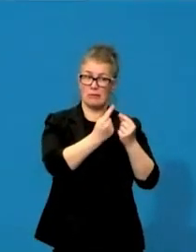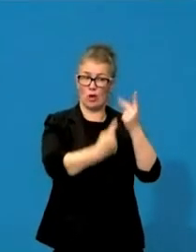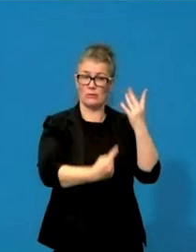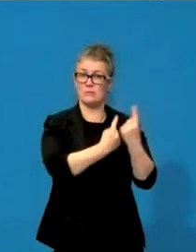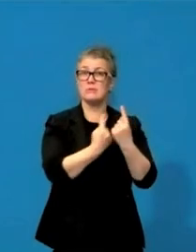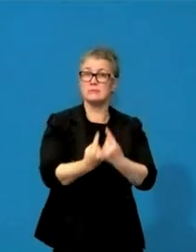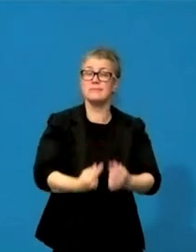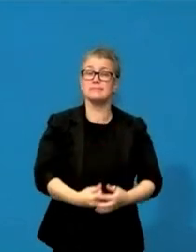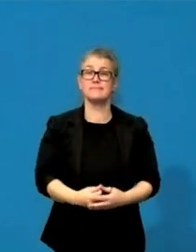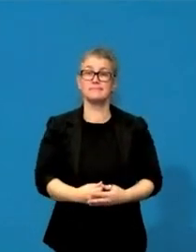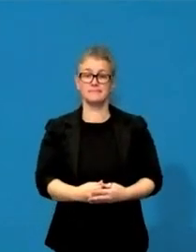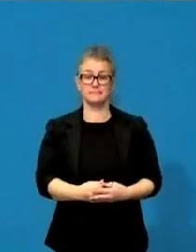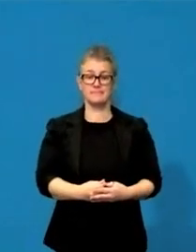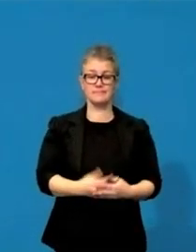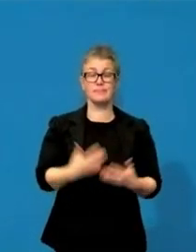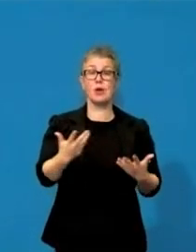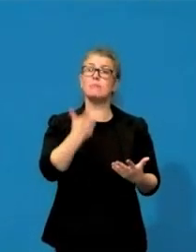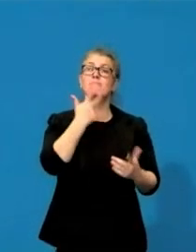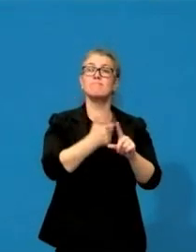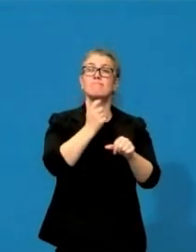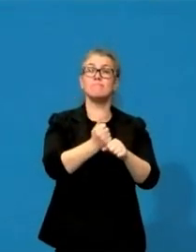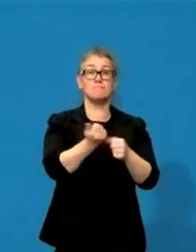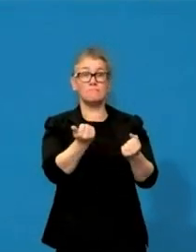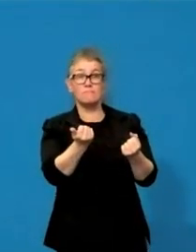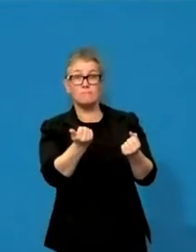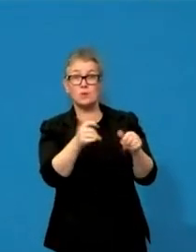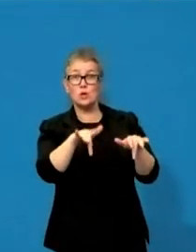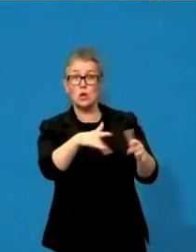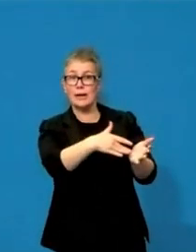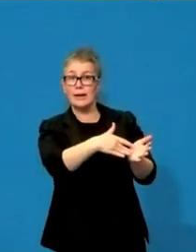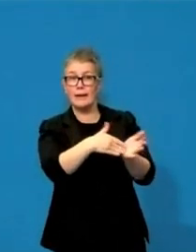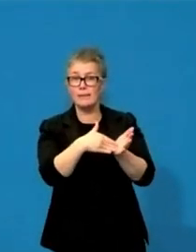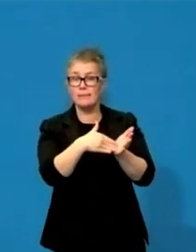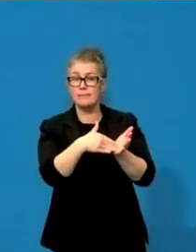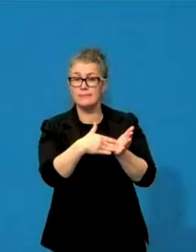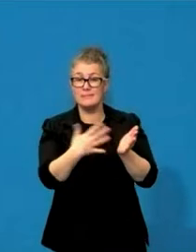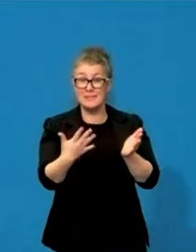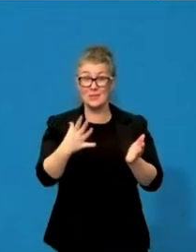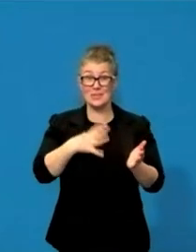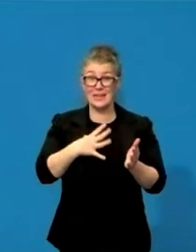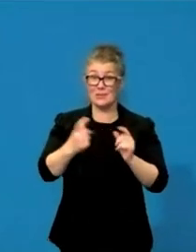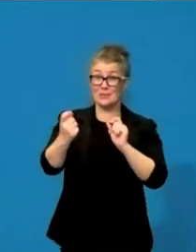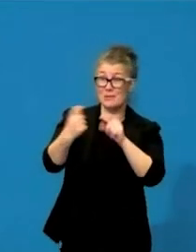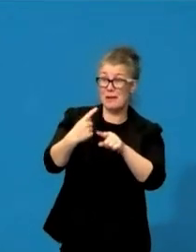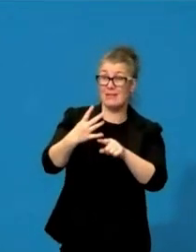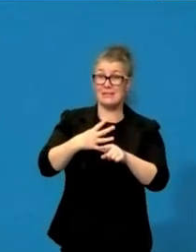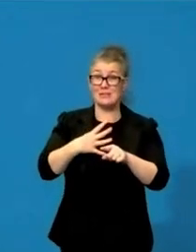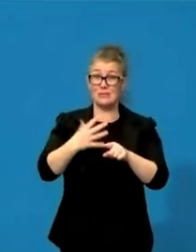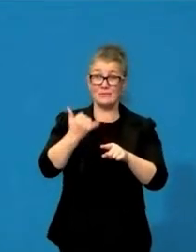And - and so if you didn't have that help, would you have to email and phone someone?